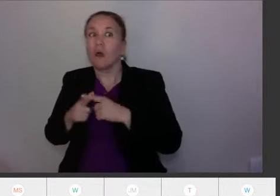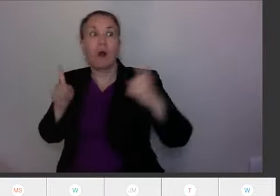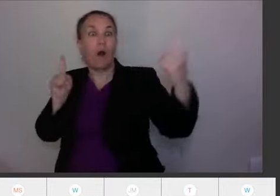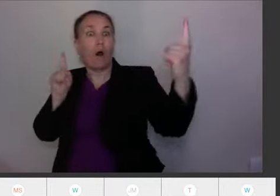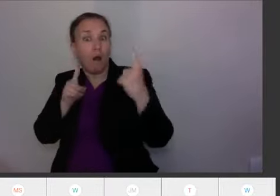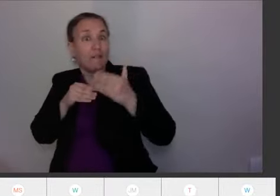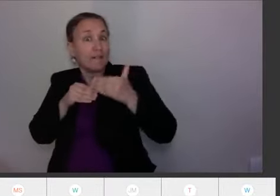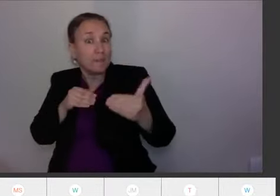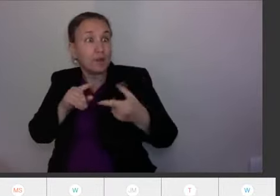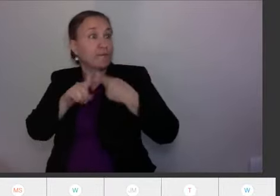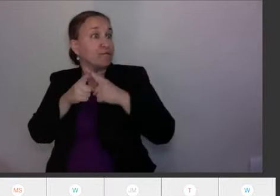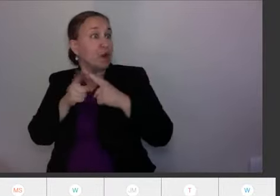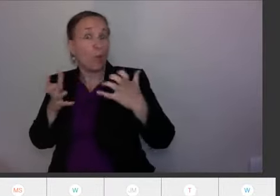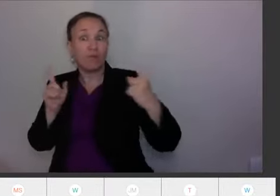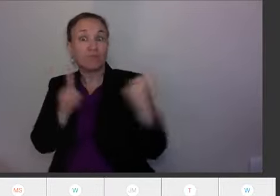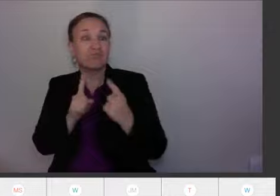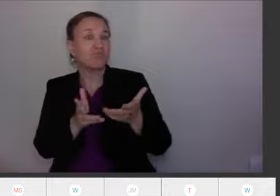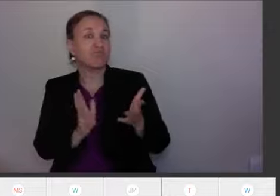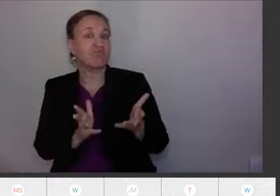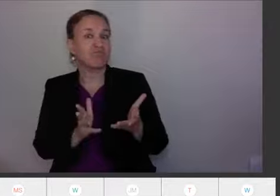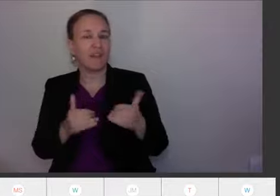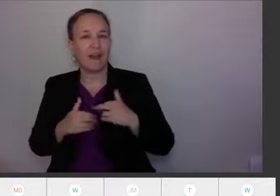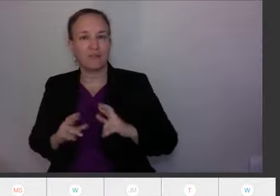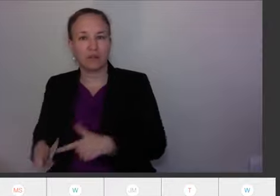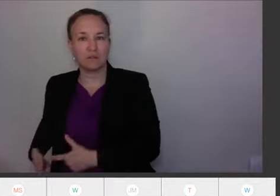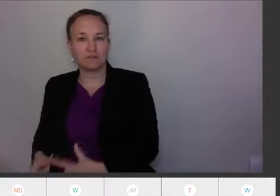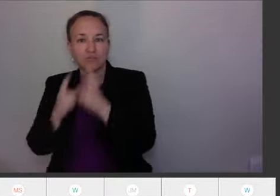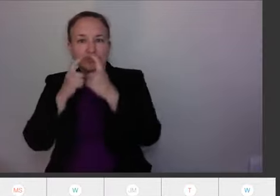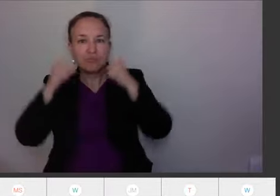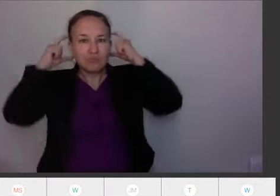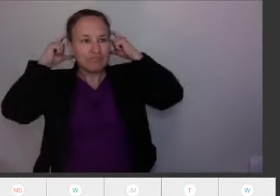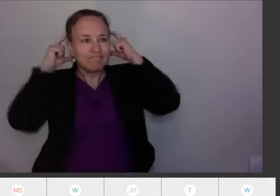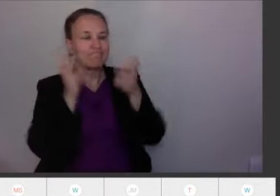want to have a quick conversation put the mask on for that conversation